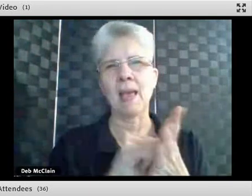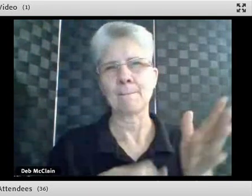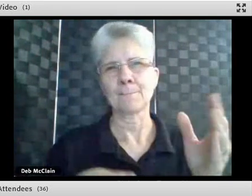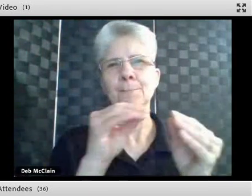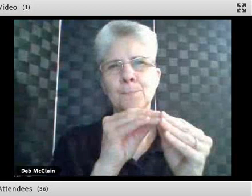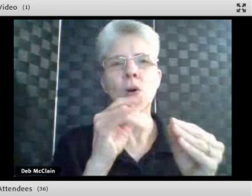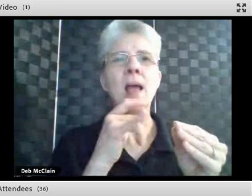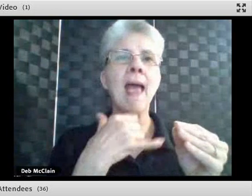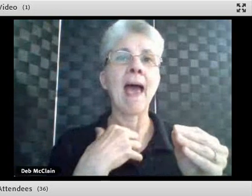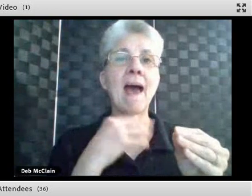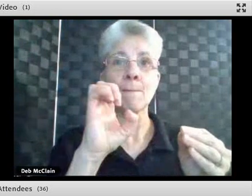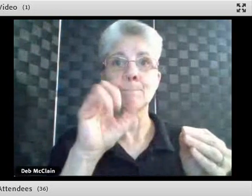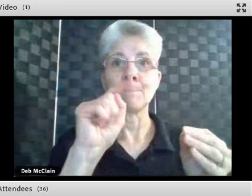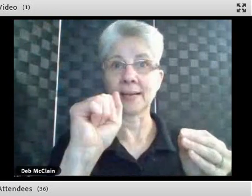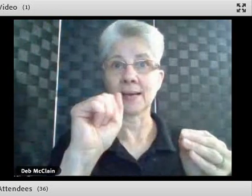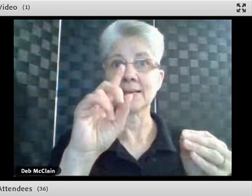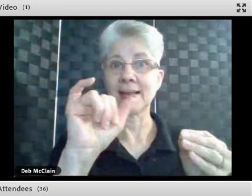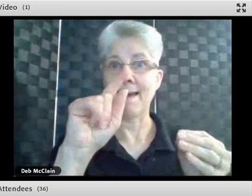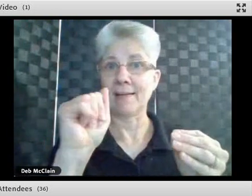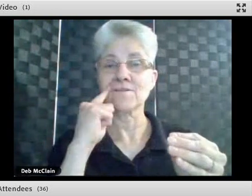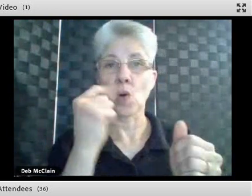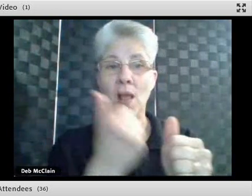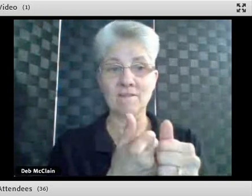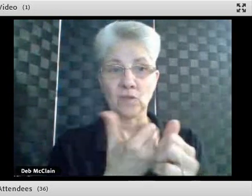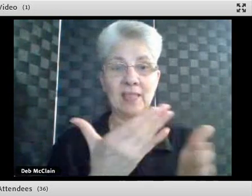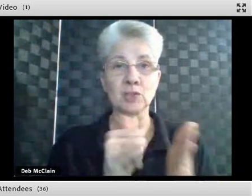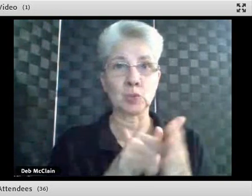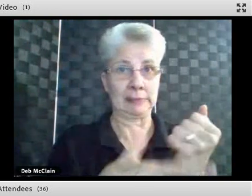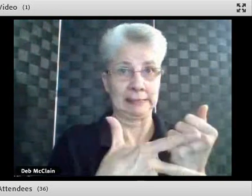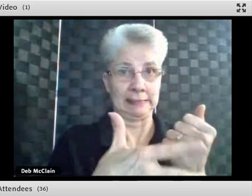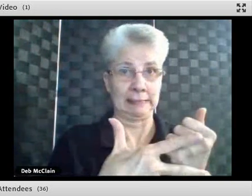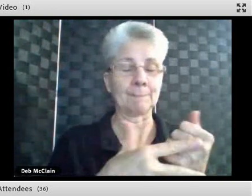It will have metadata for every object that you are keeping.